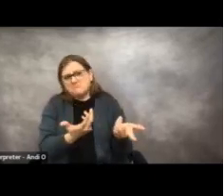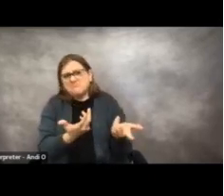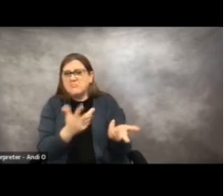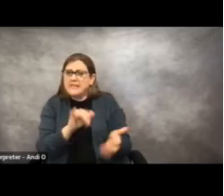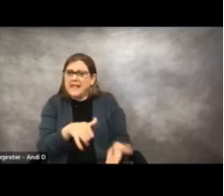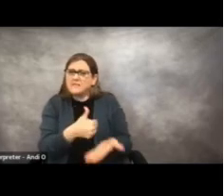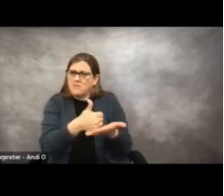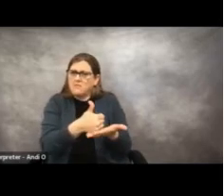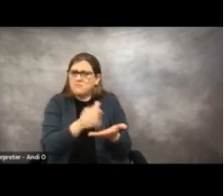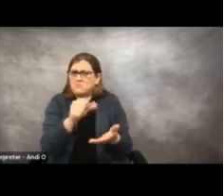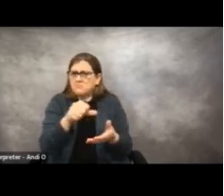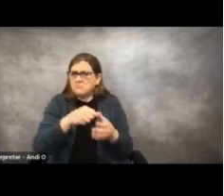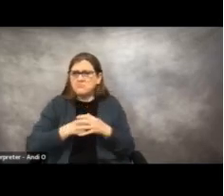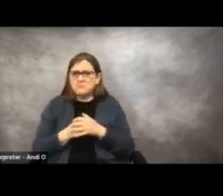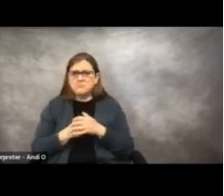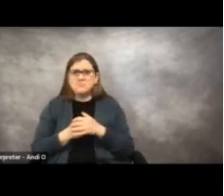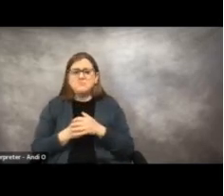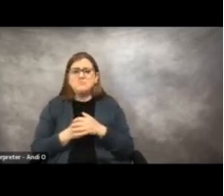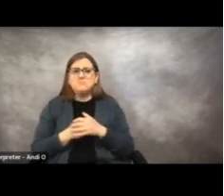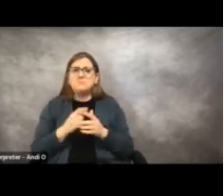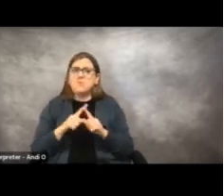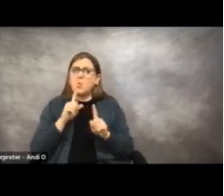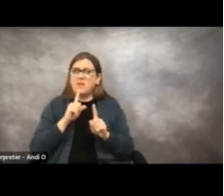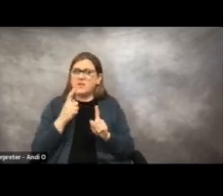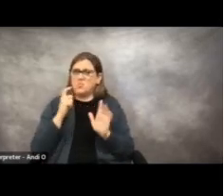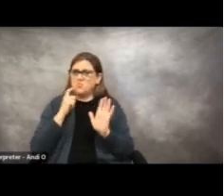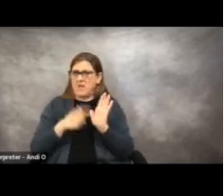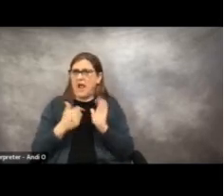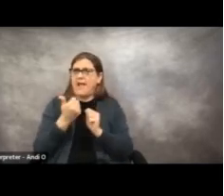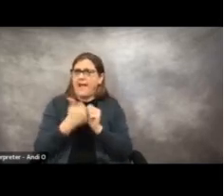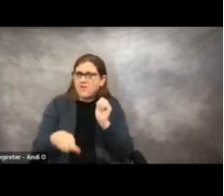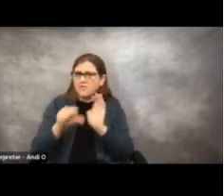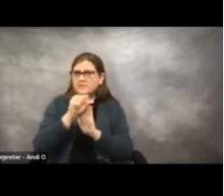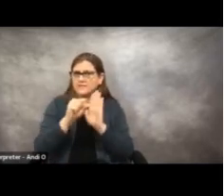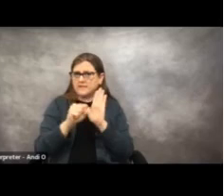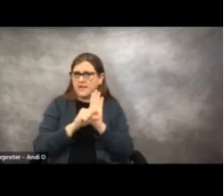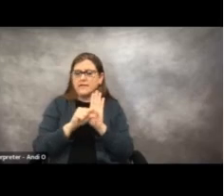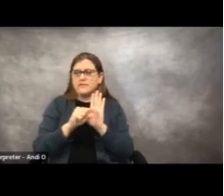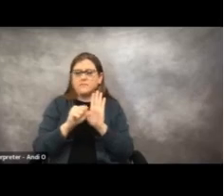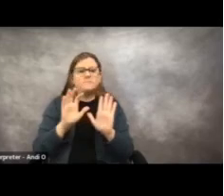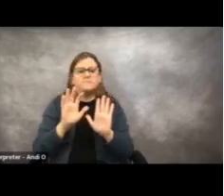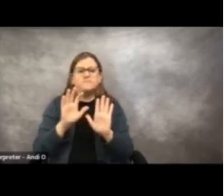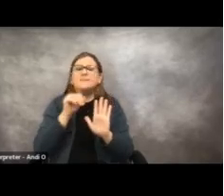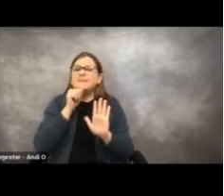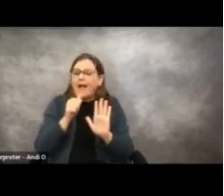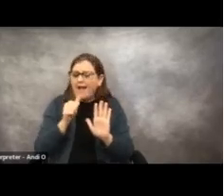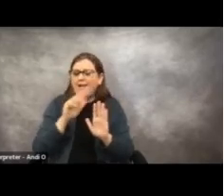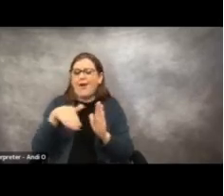well. But it is recognized that every state, not every state has one of these kinds of models in